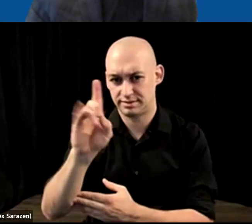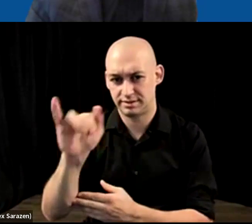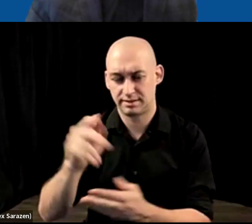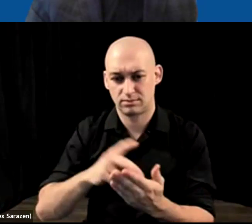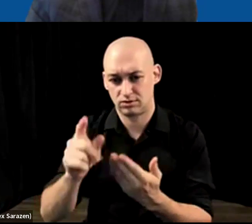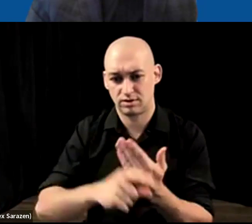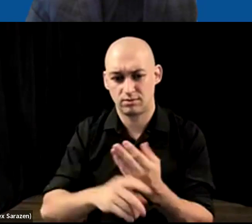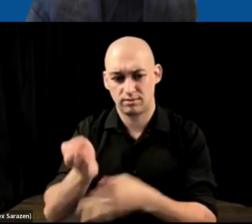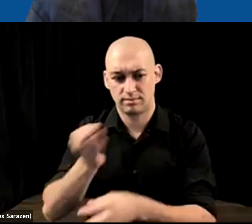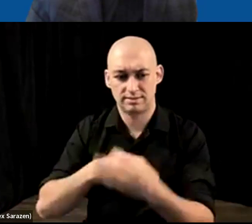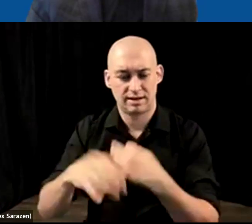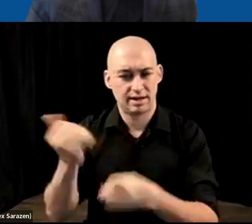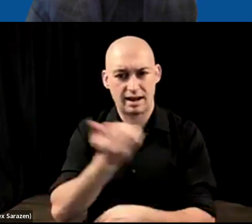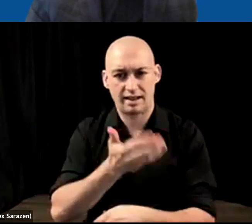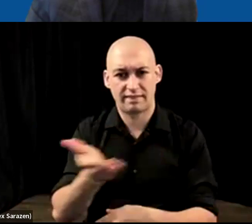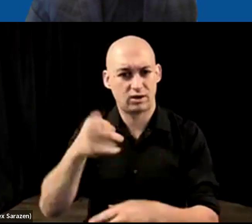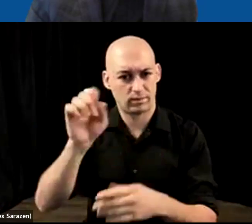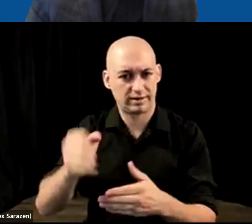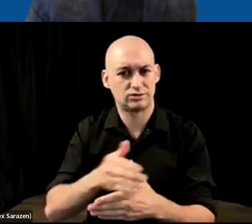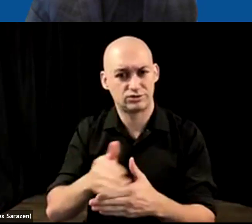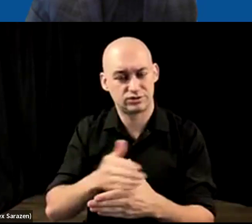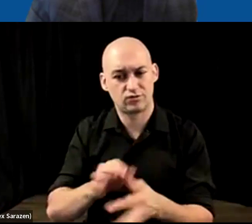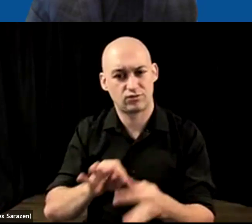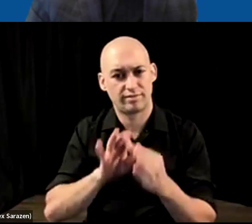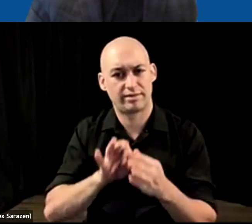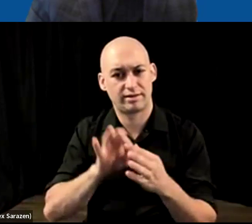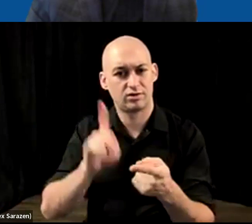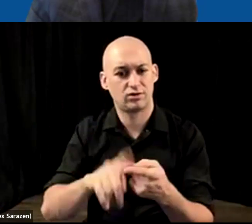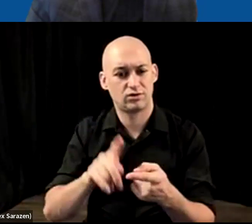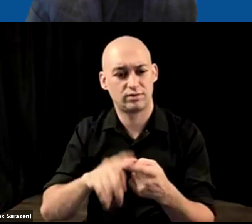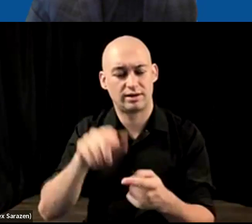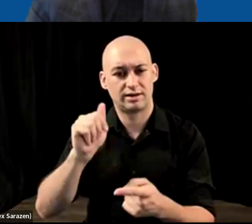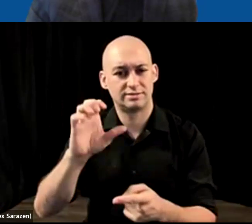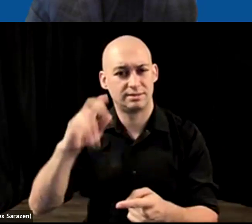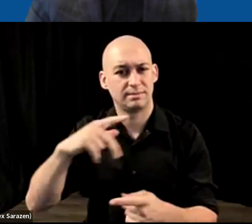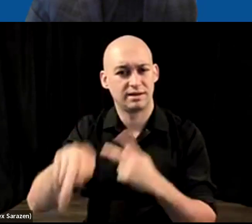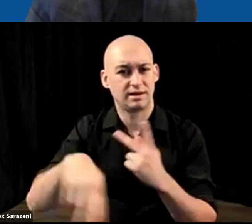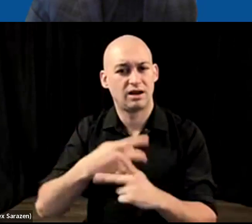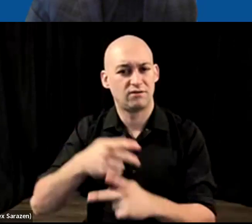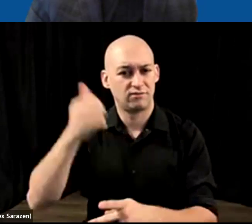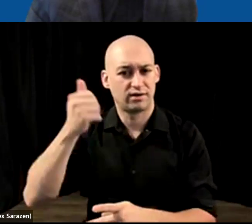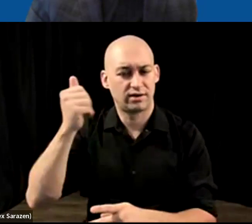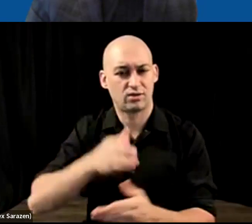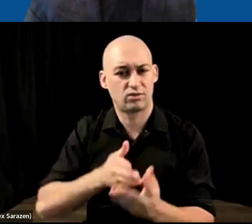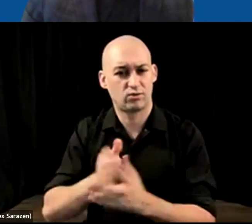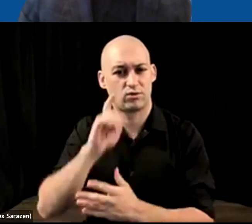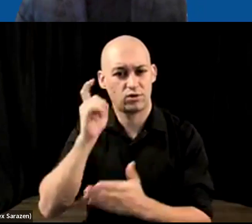anything that you can share related to ACP type funding through the notice of funding?